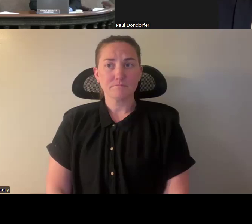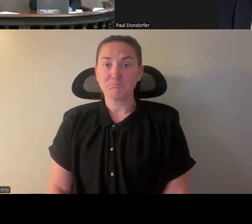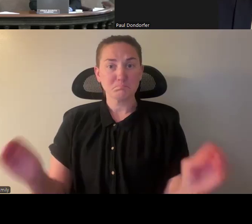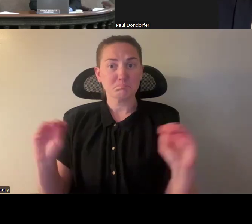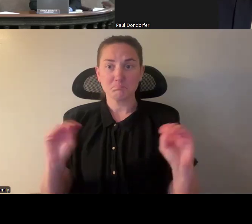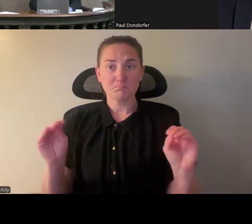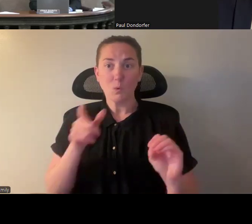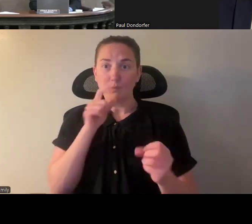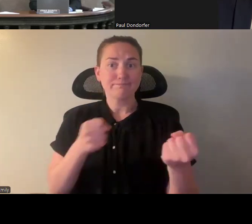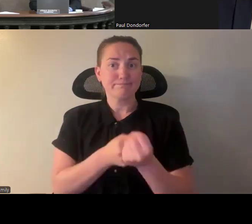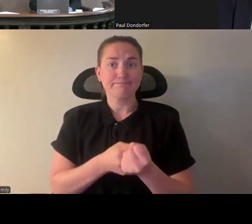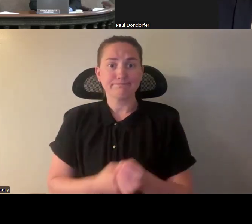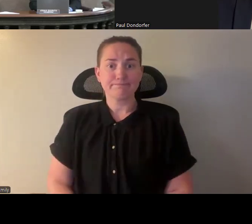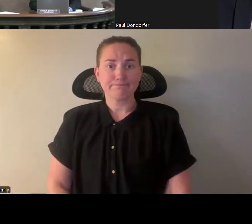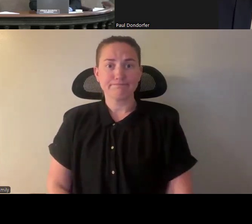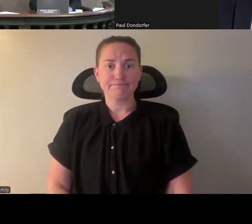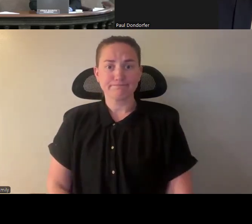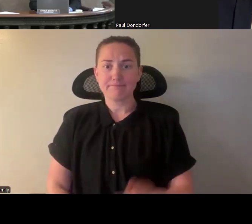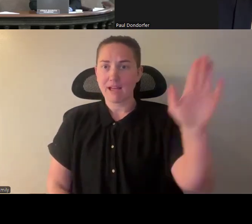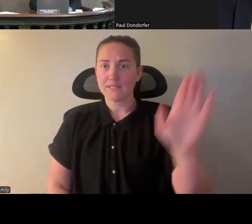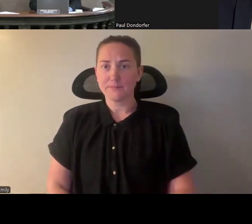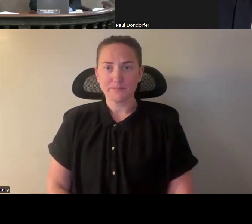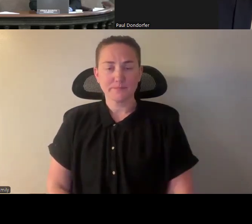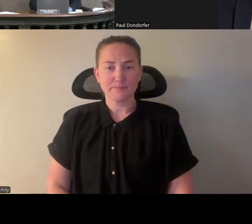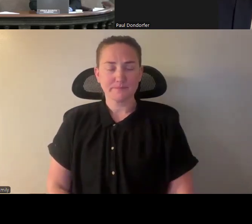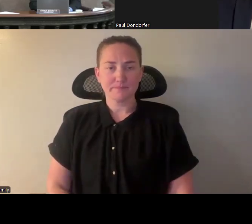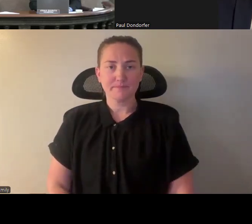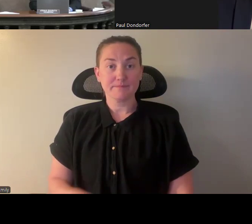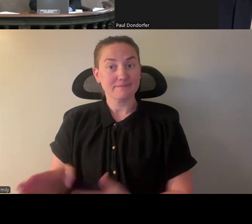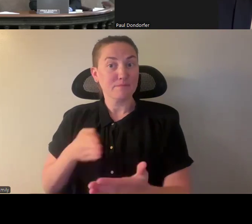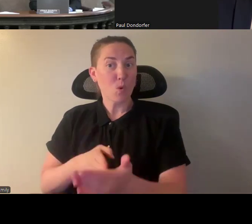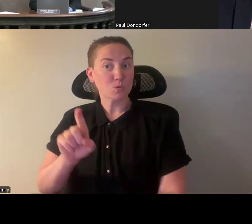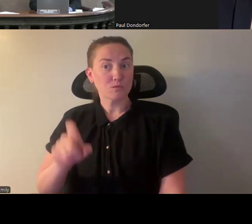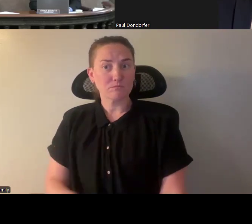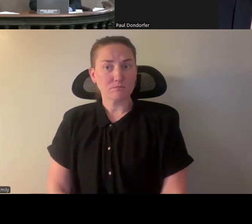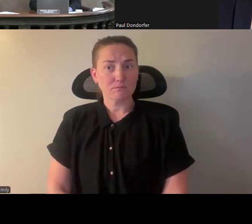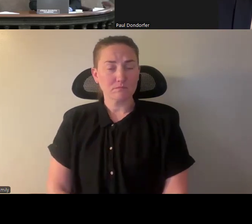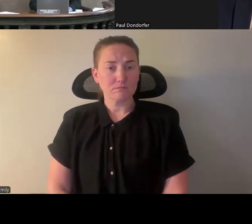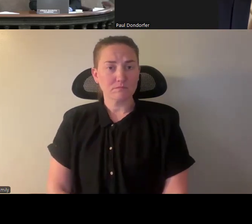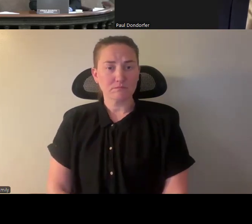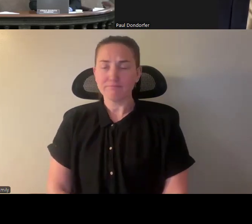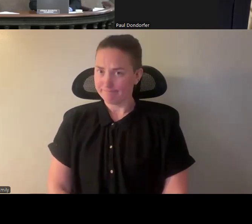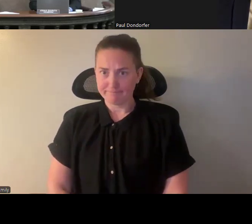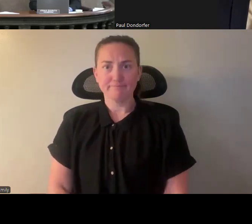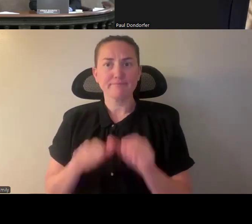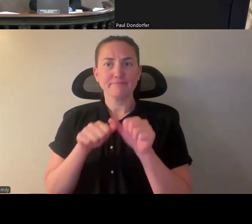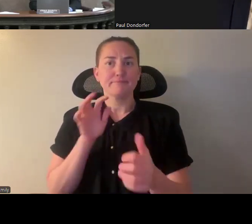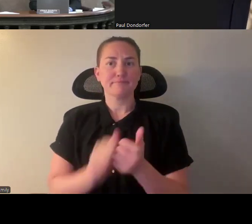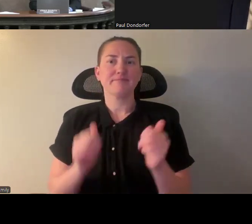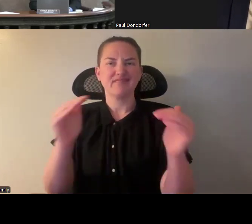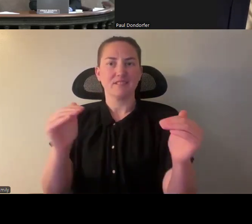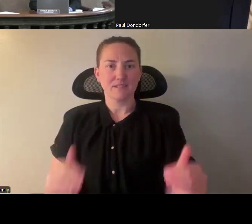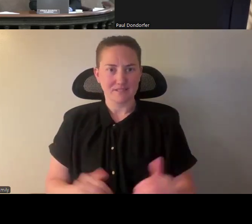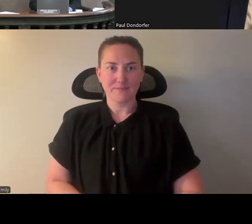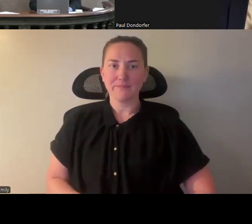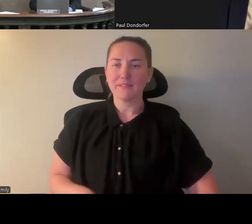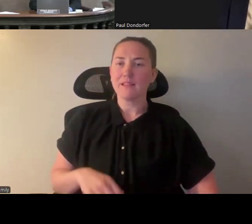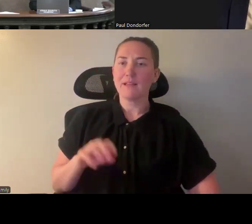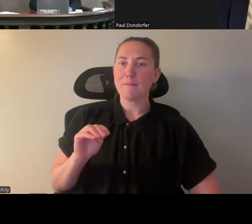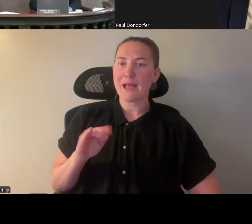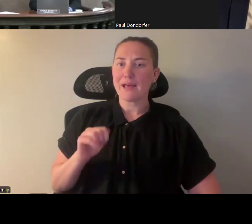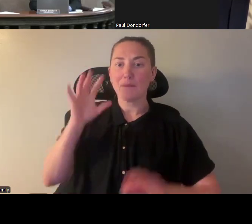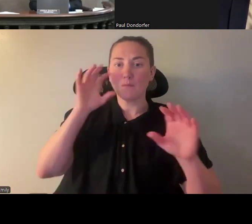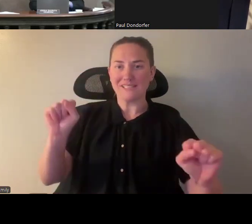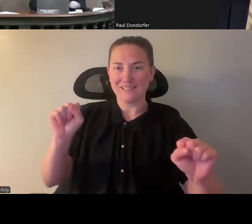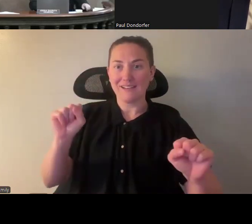in favor I Any oppose Item carries Next item Thank you Madam President Yes I move that we